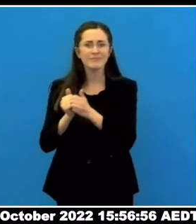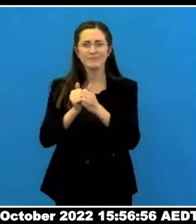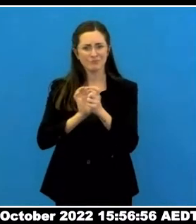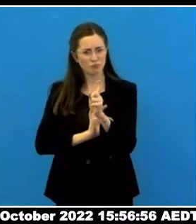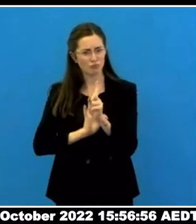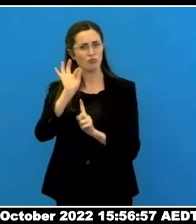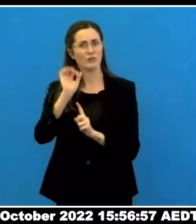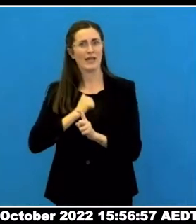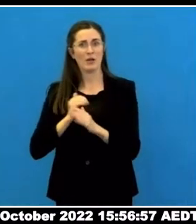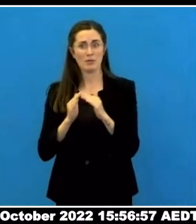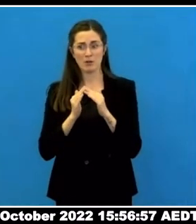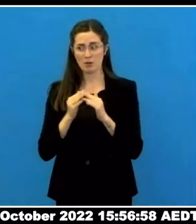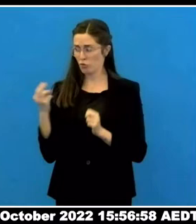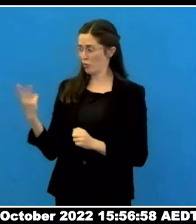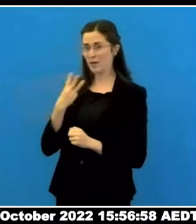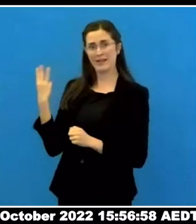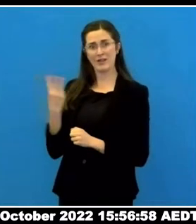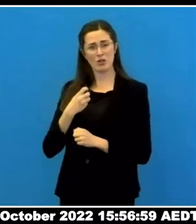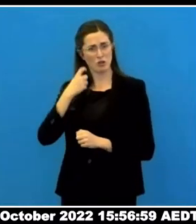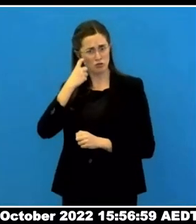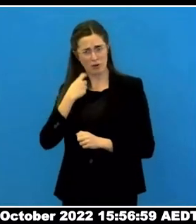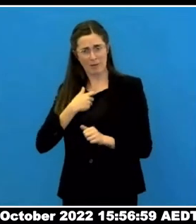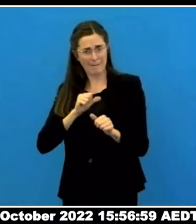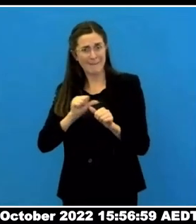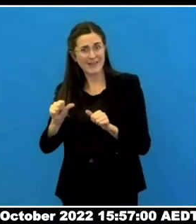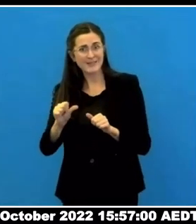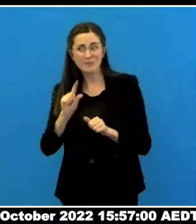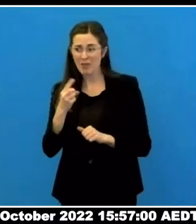Like, we try our best, but I think it's not enough.